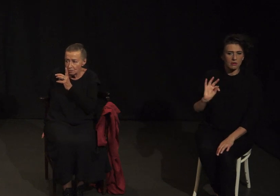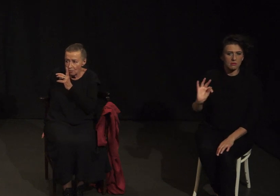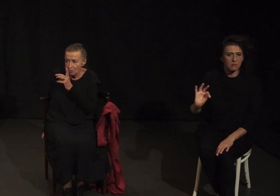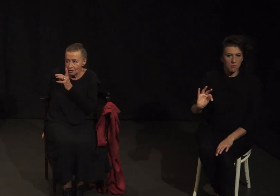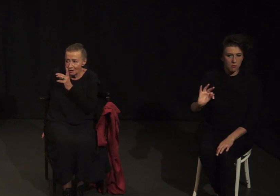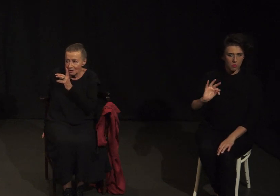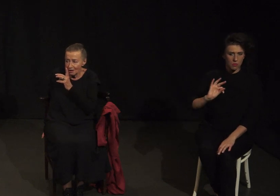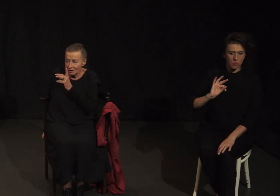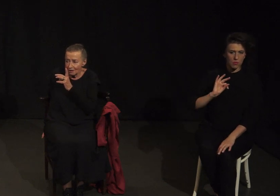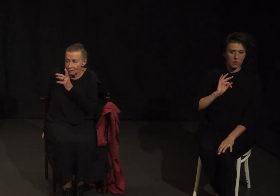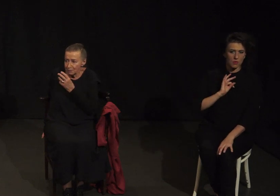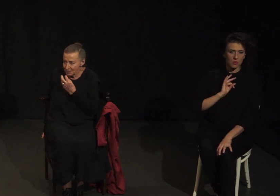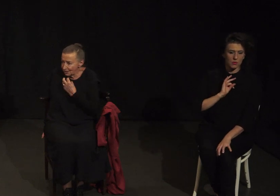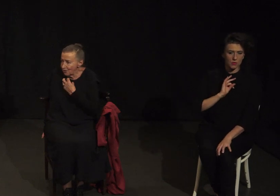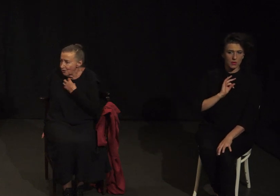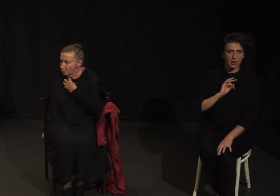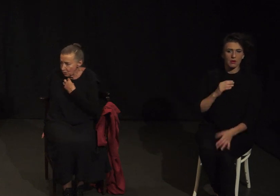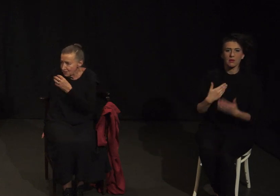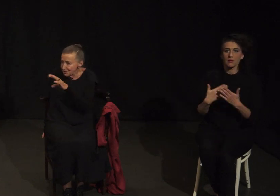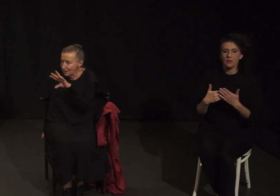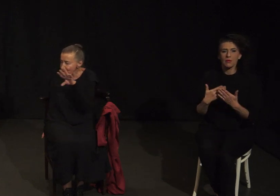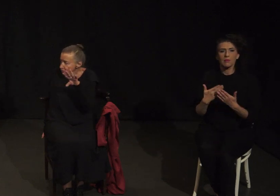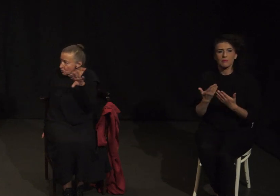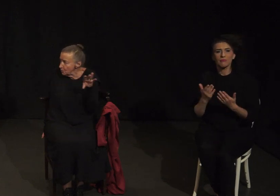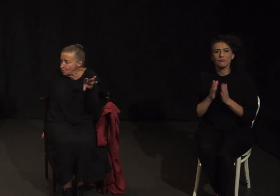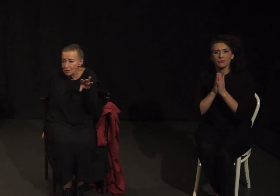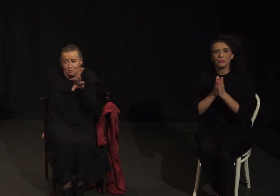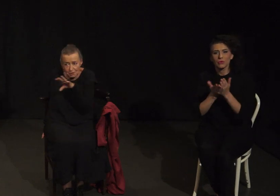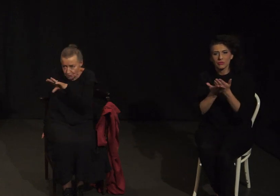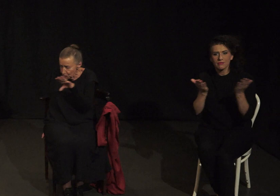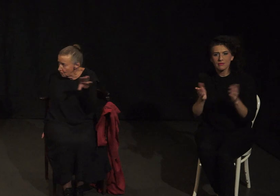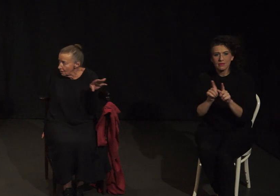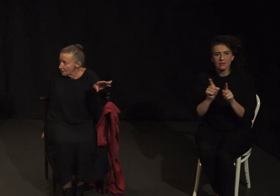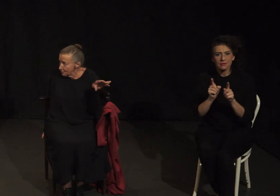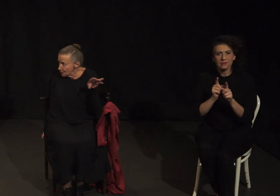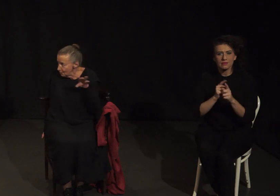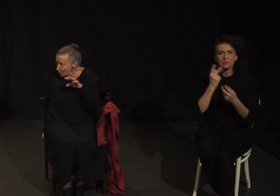We'll not be doing lessons with you here, unfortunately.